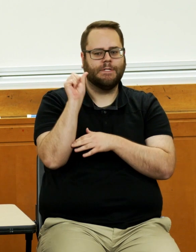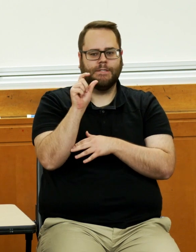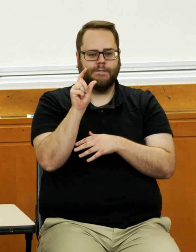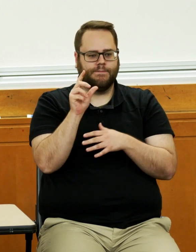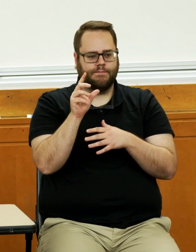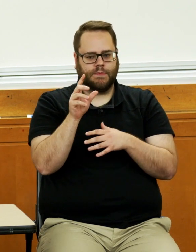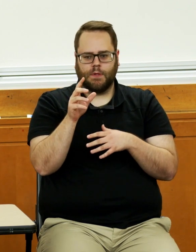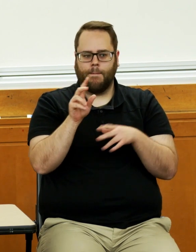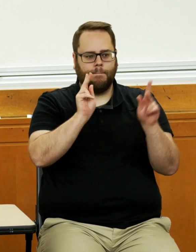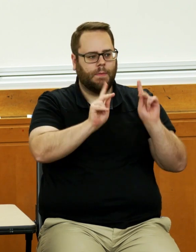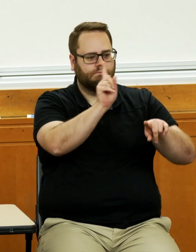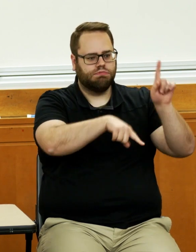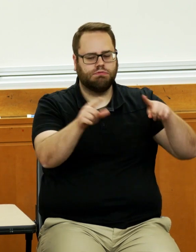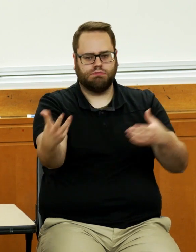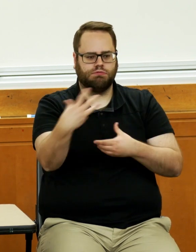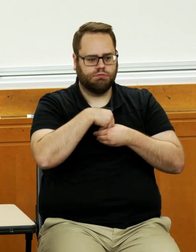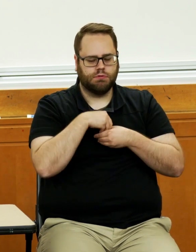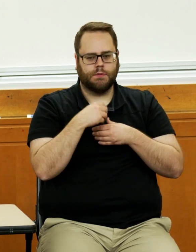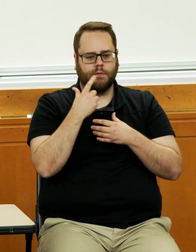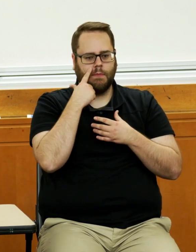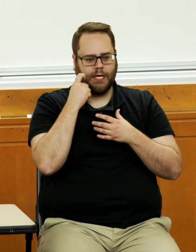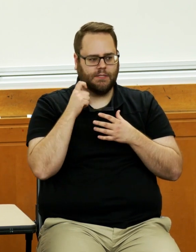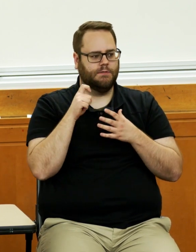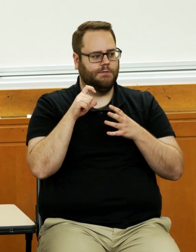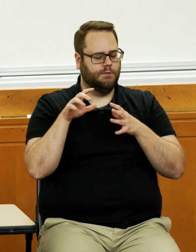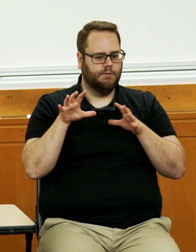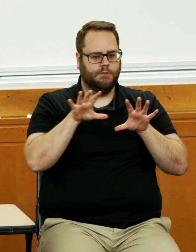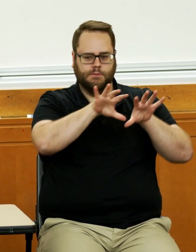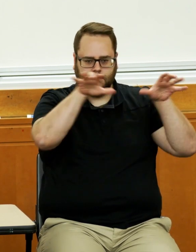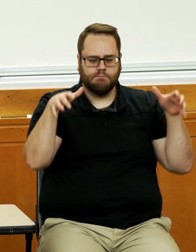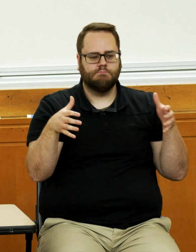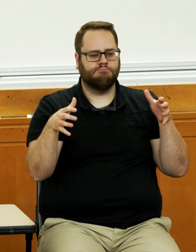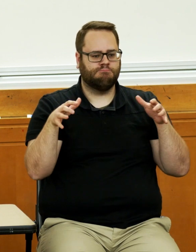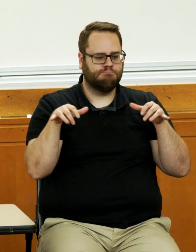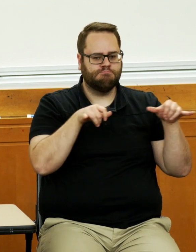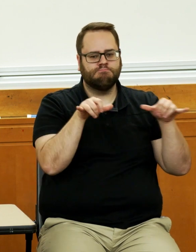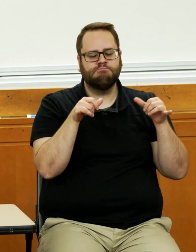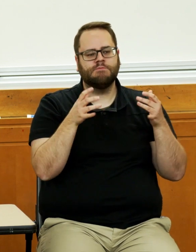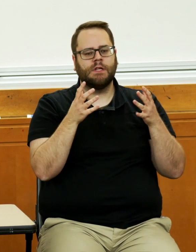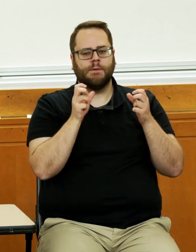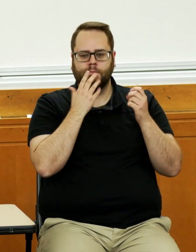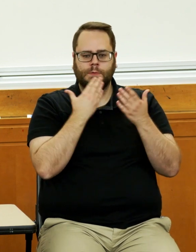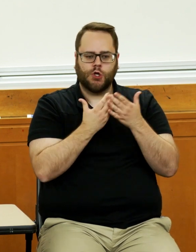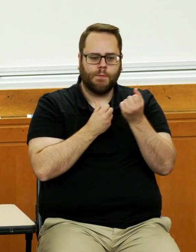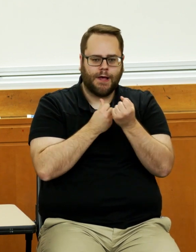people because it's universal and can be a good platform for advocating for all the subgroups or